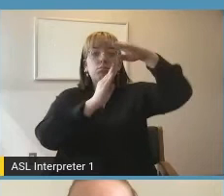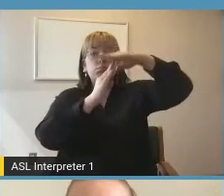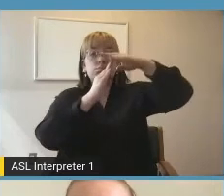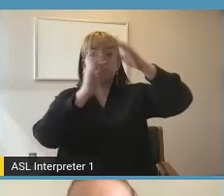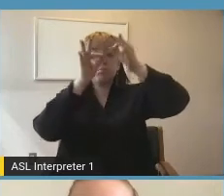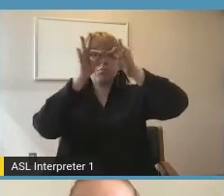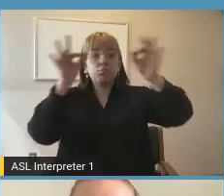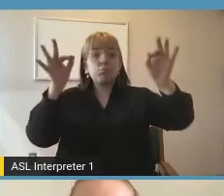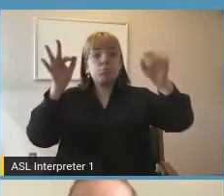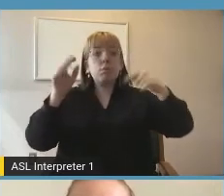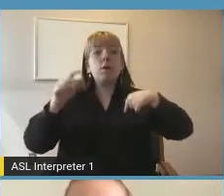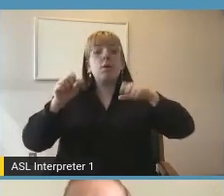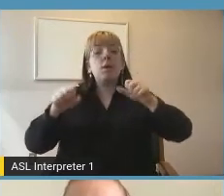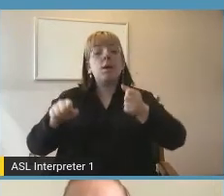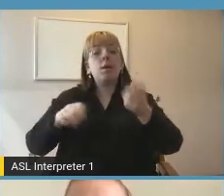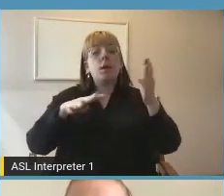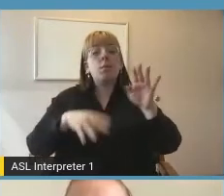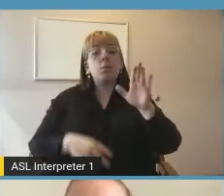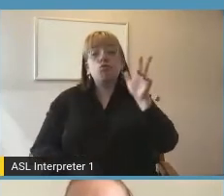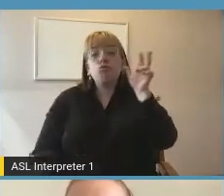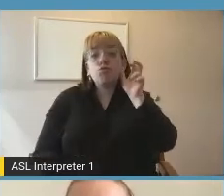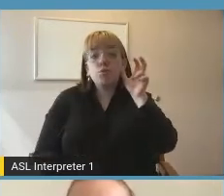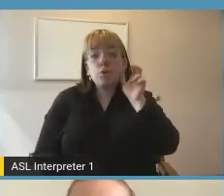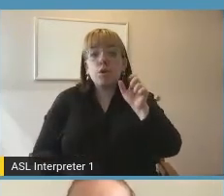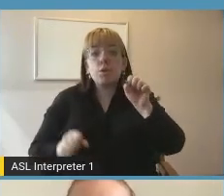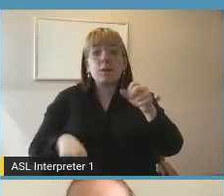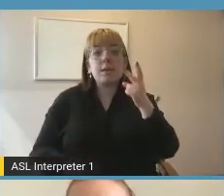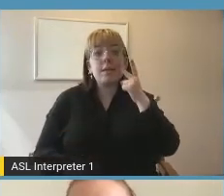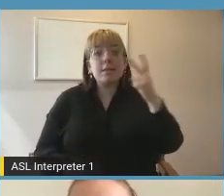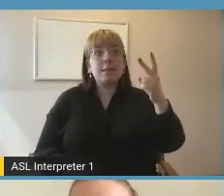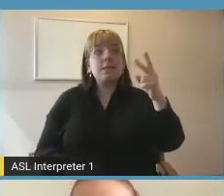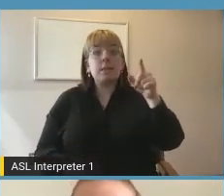can upload your audio and you can see the top -- the bottom one here is the original